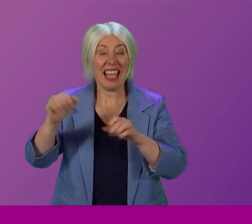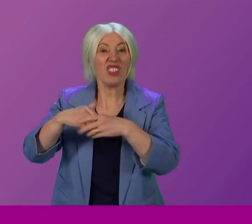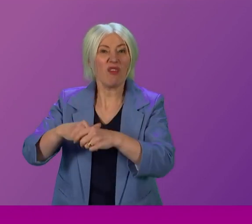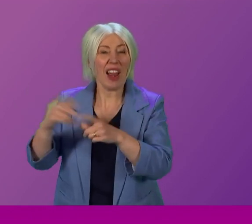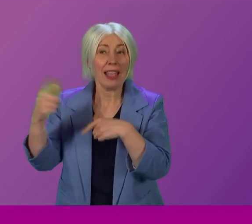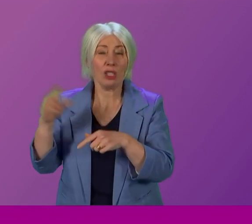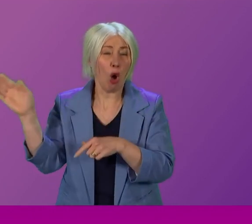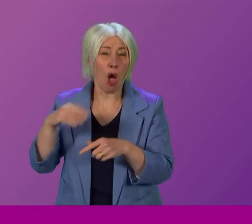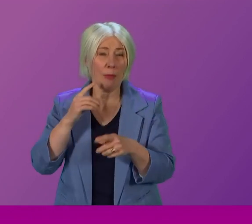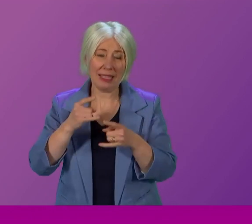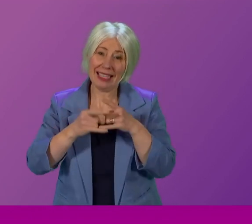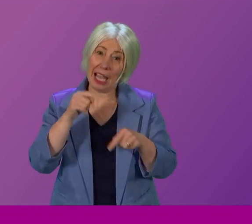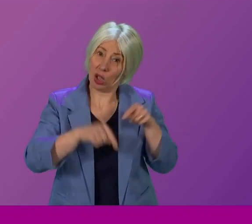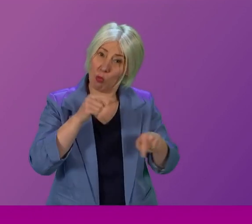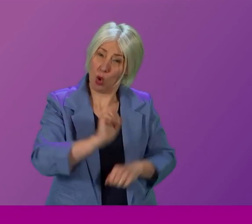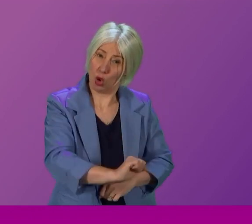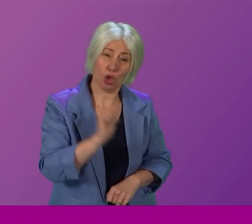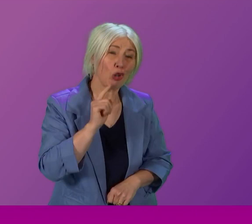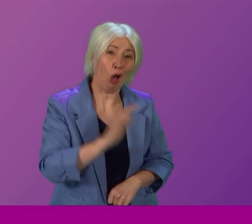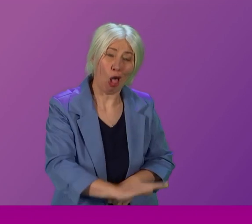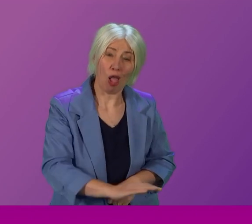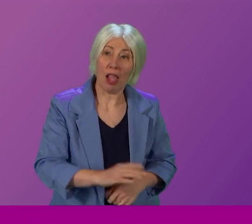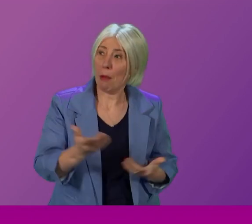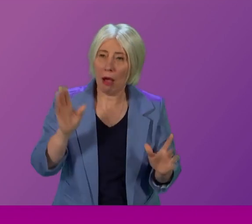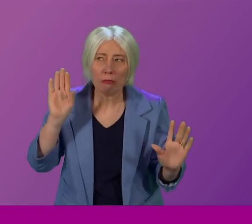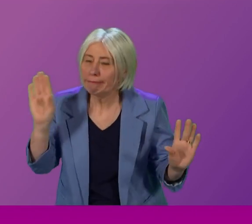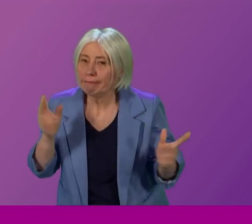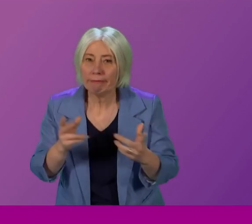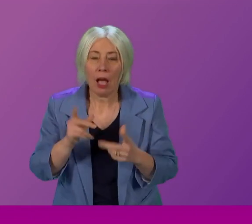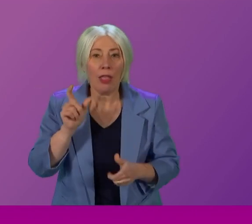will not hear evidence about that. Other survivors, including young footballers,